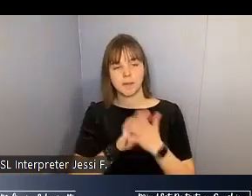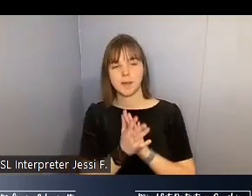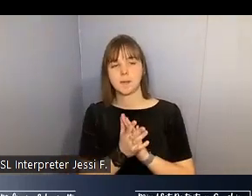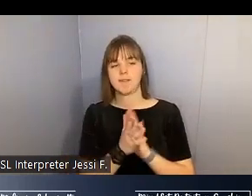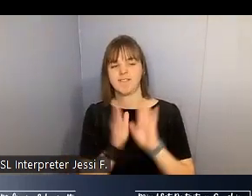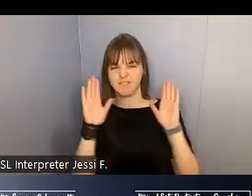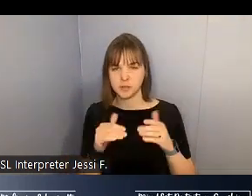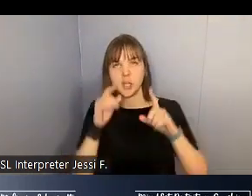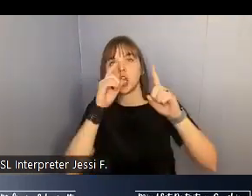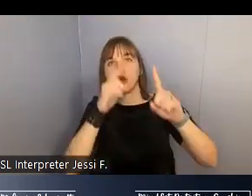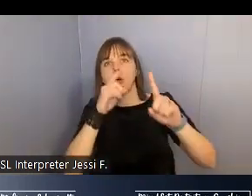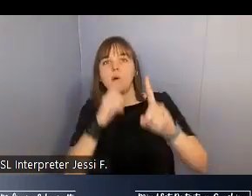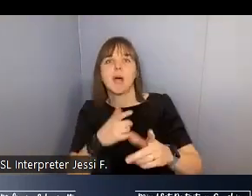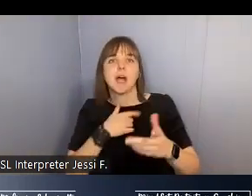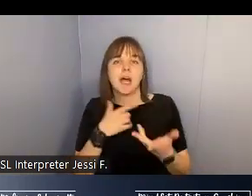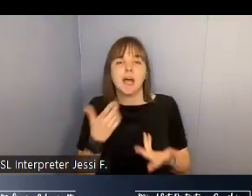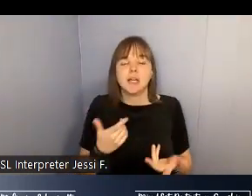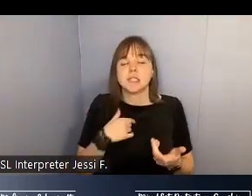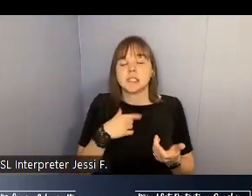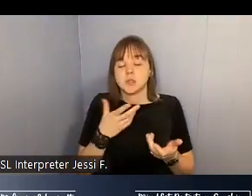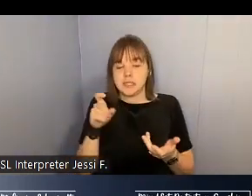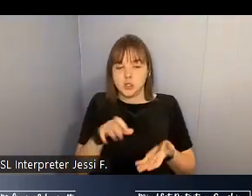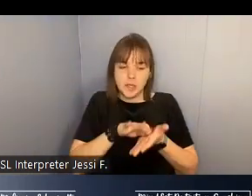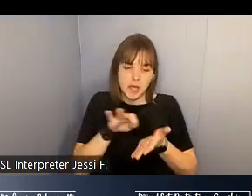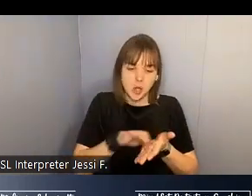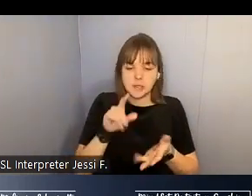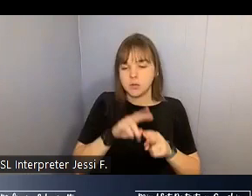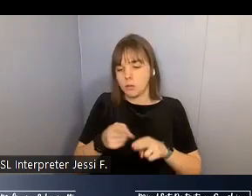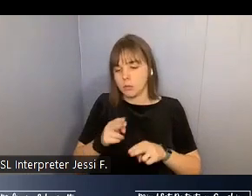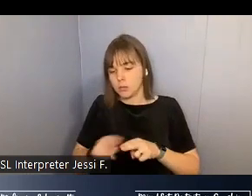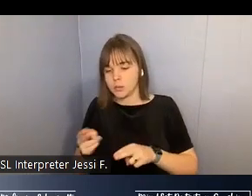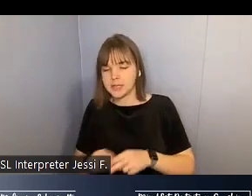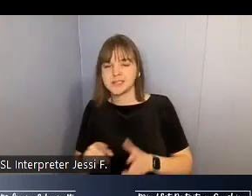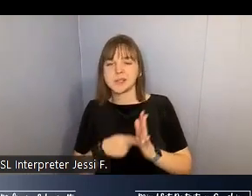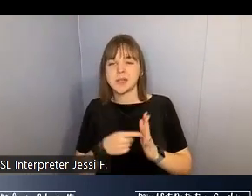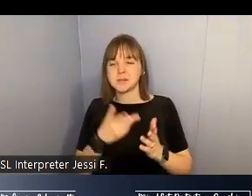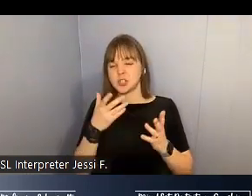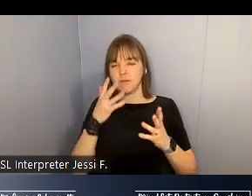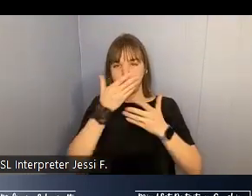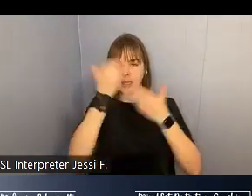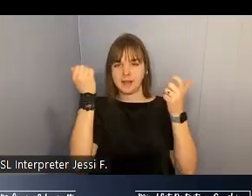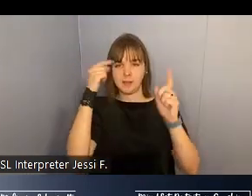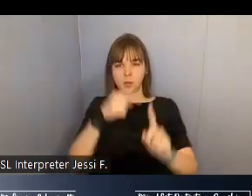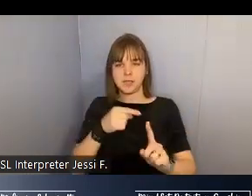and feeling like we're not making progress that we lose sight-- the forest for the trees kind of thing. And everybody uses the scale as a measure of progress.